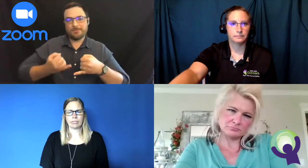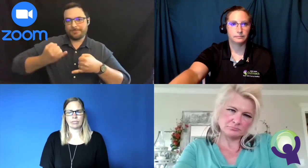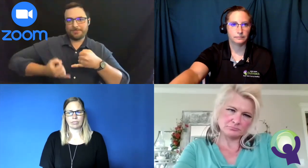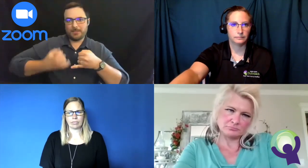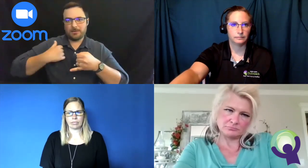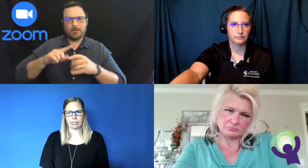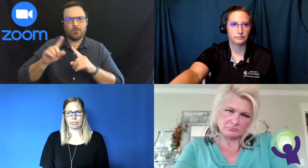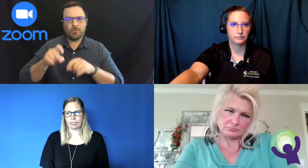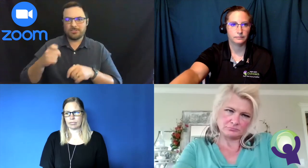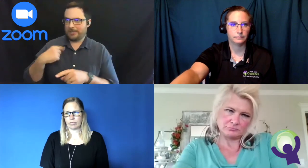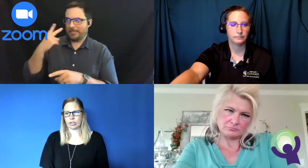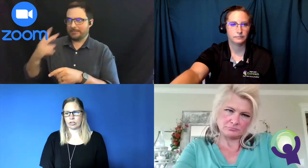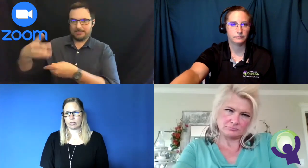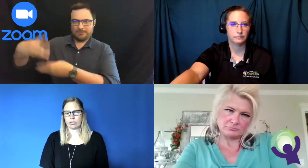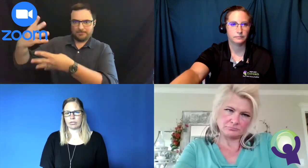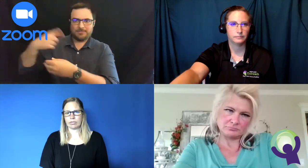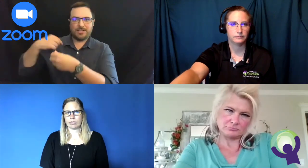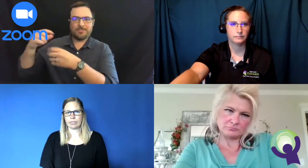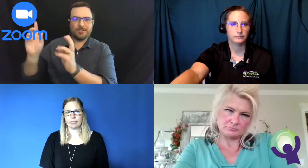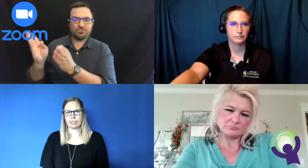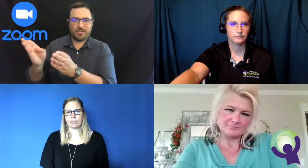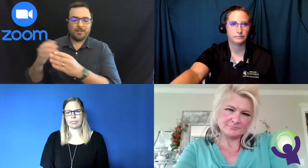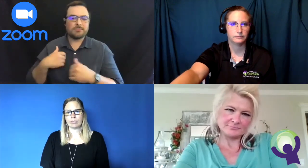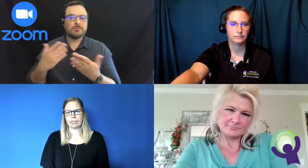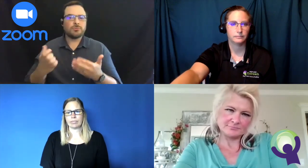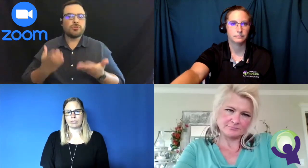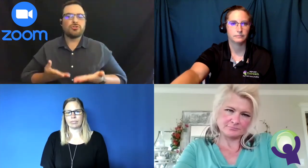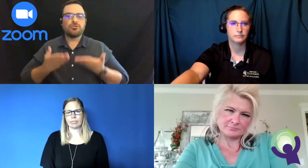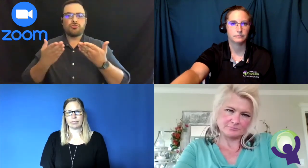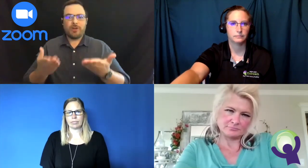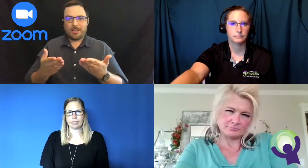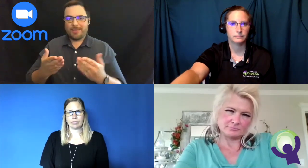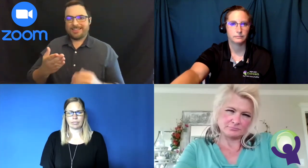see in chat anyhow is would you recommend sound sensitivity training for students who have